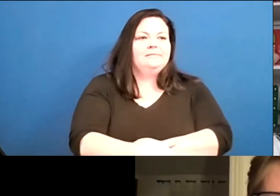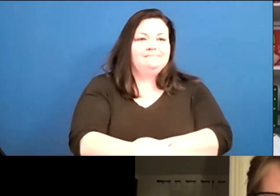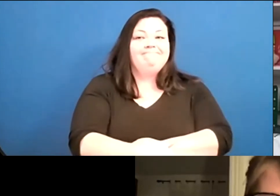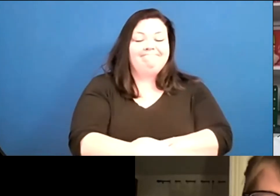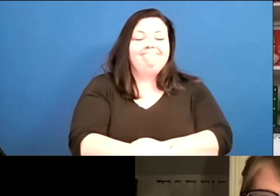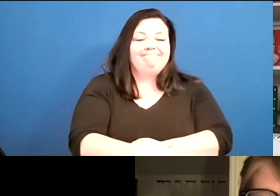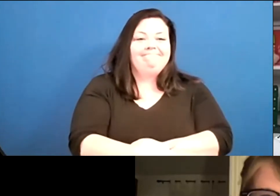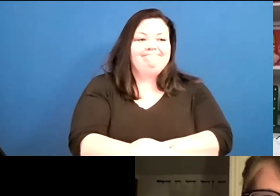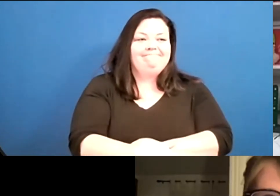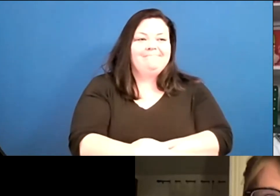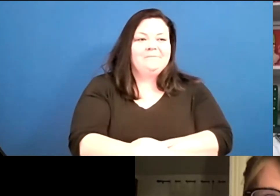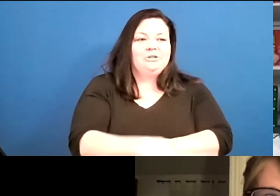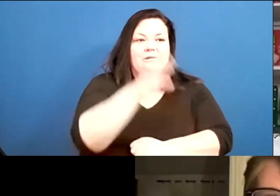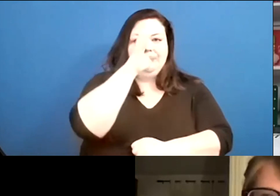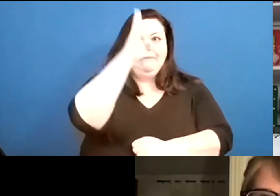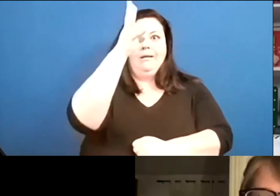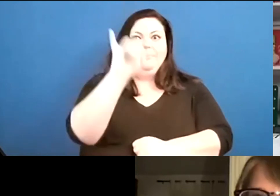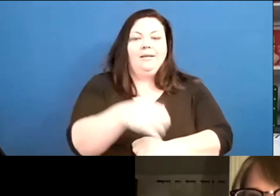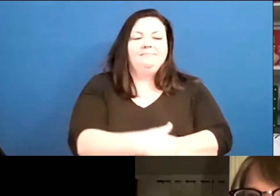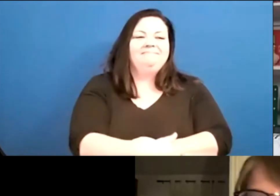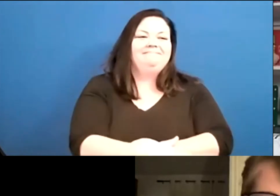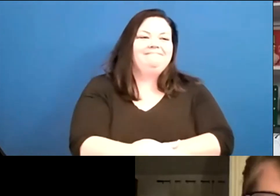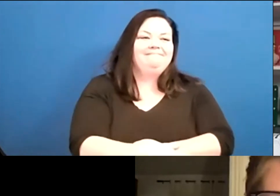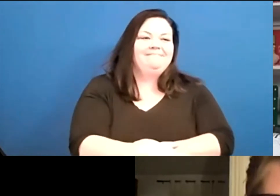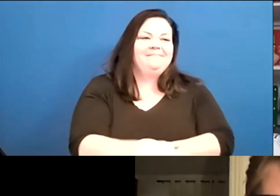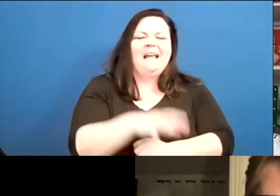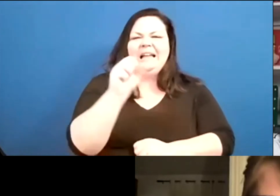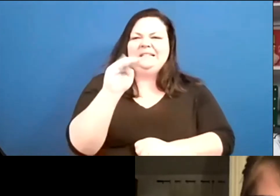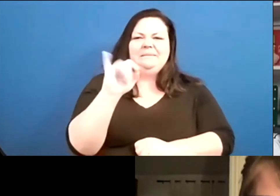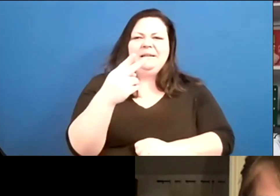made up this monthstonian that's only it's fake because has anyone actually been there?